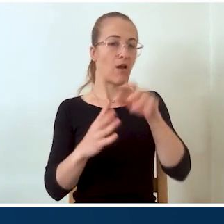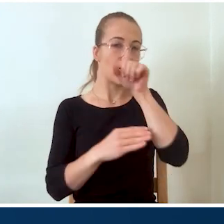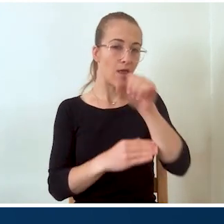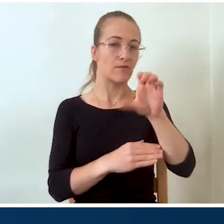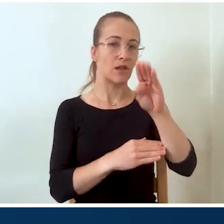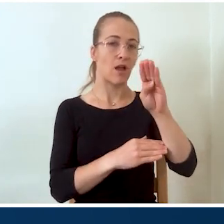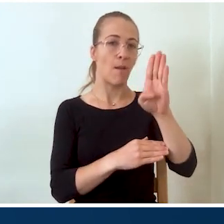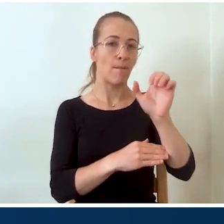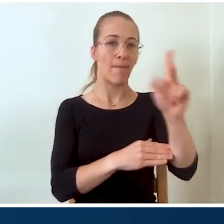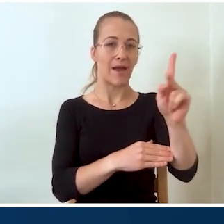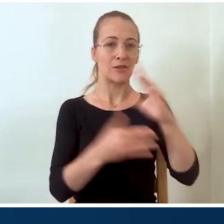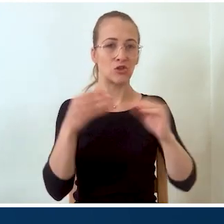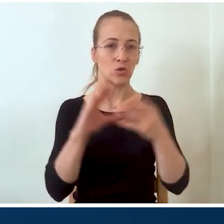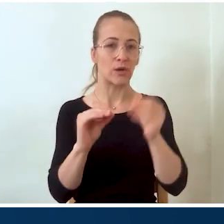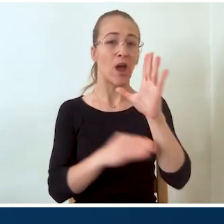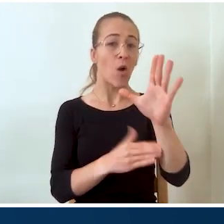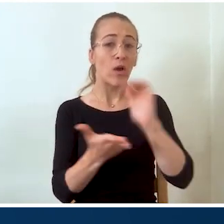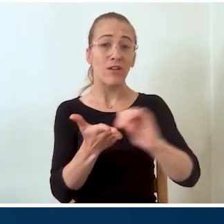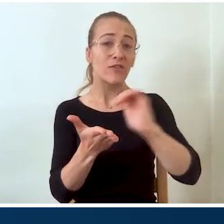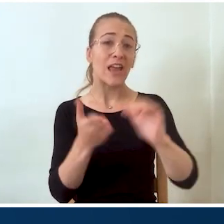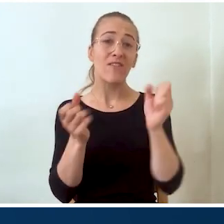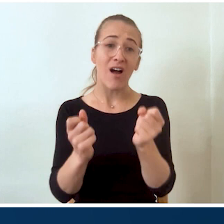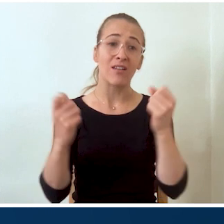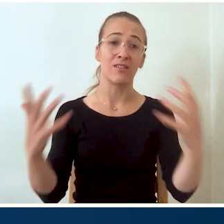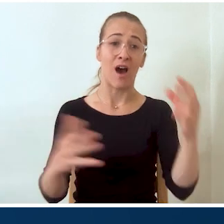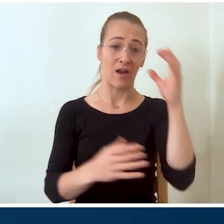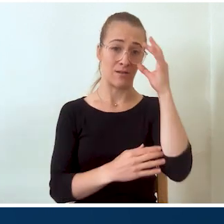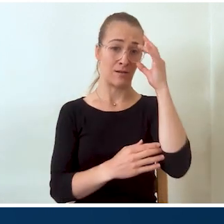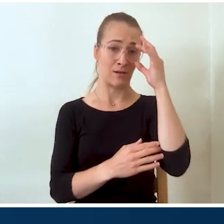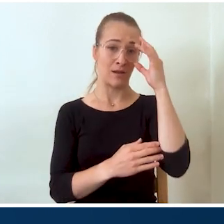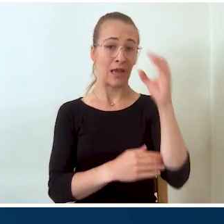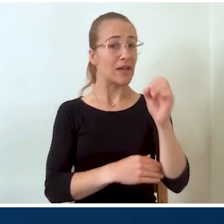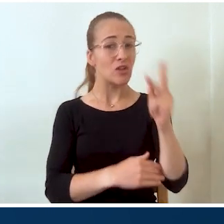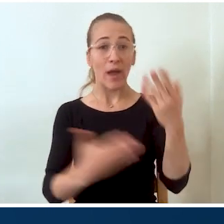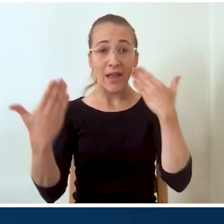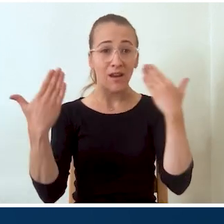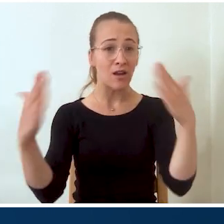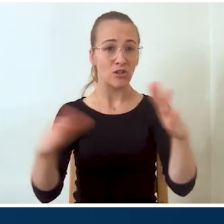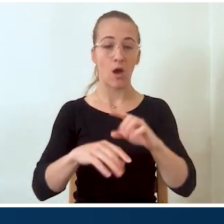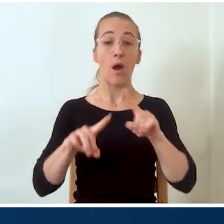We will forgive an awful lot. It's okay not to know, but once you do know,